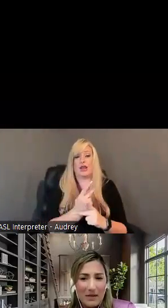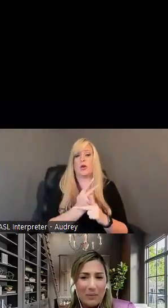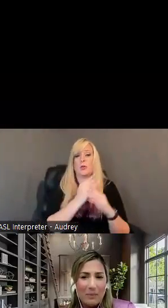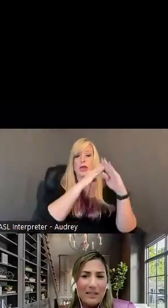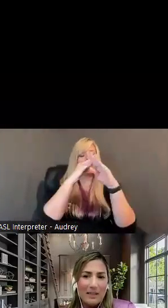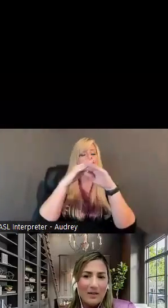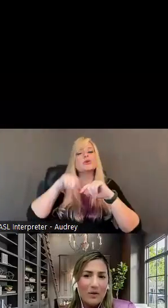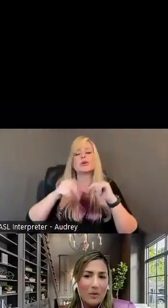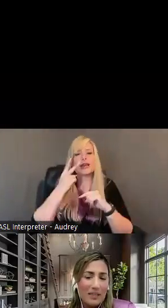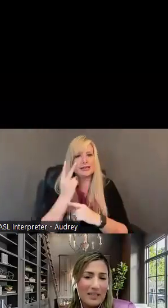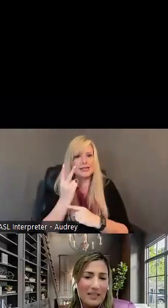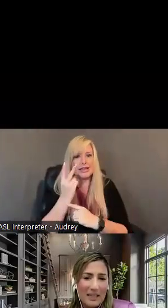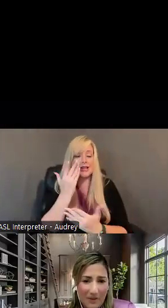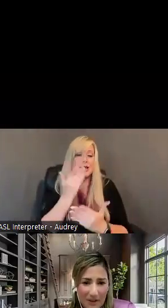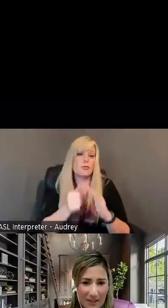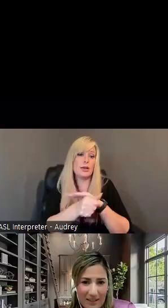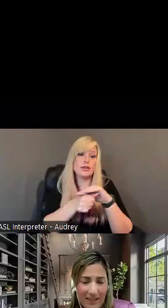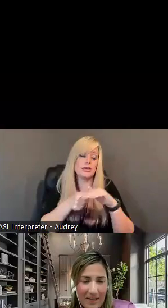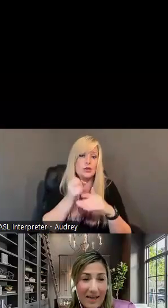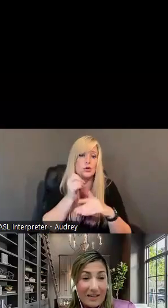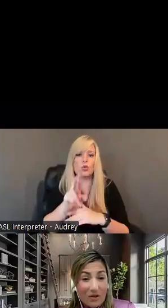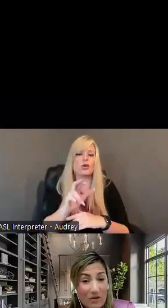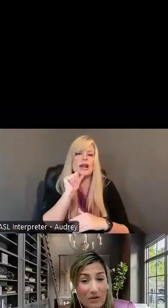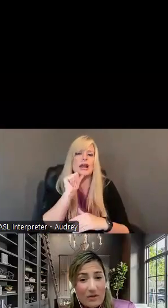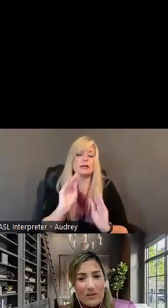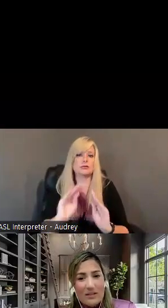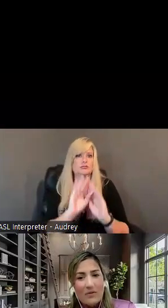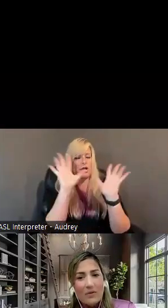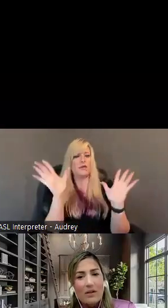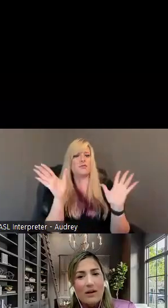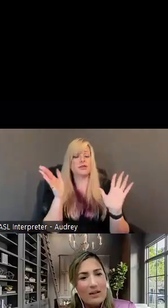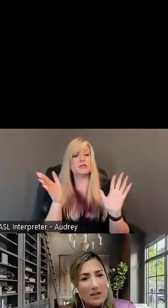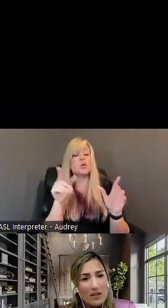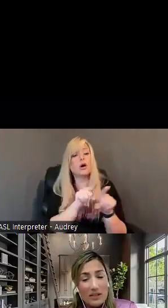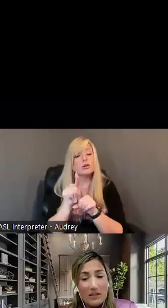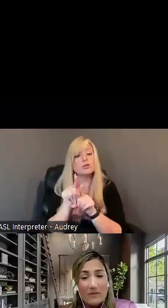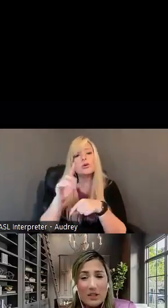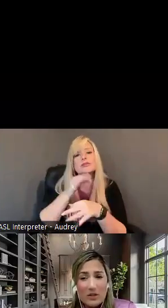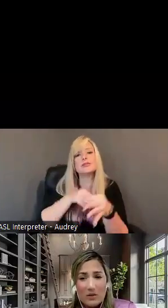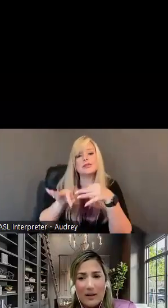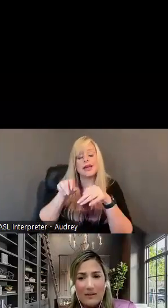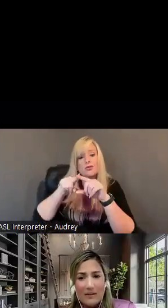not be hidden or immediately evident. And also, instead of relying on just conventional methods